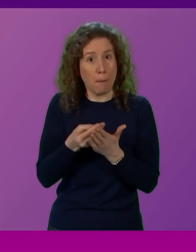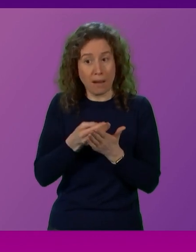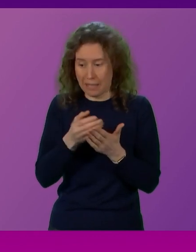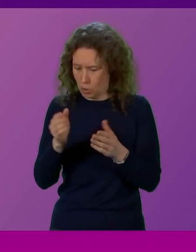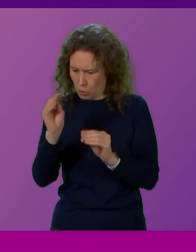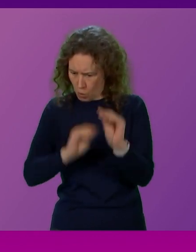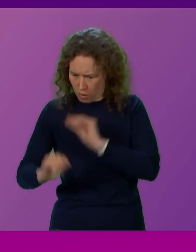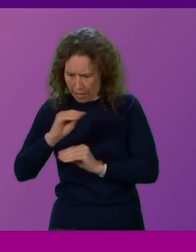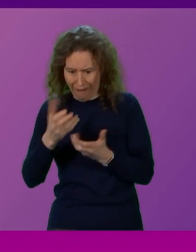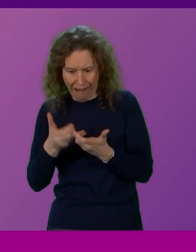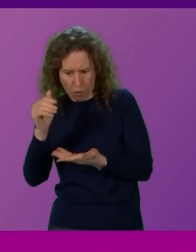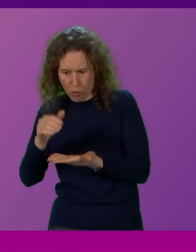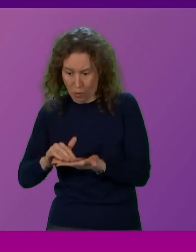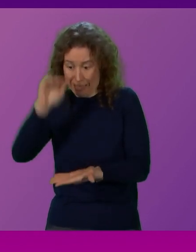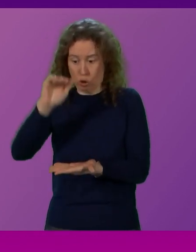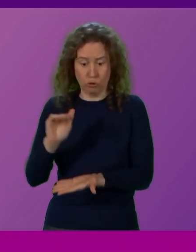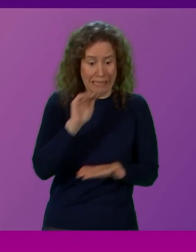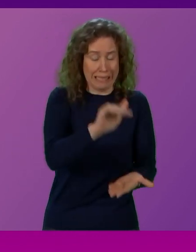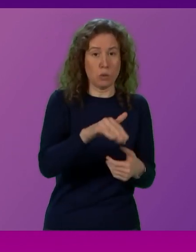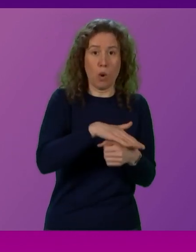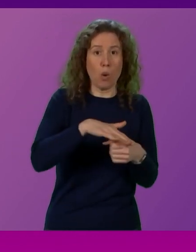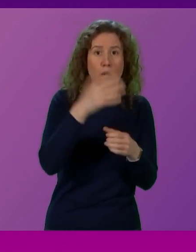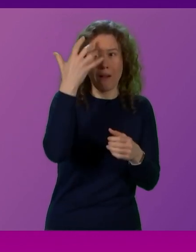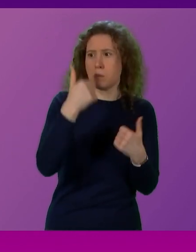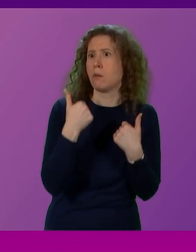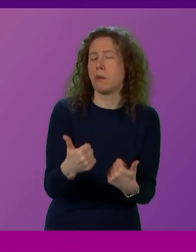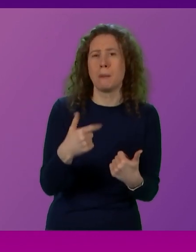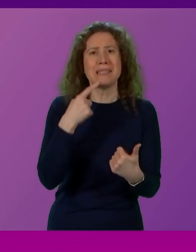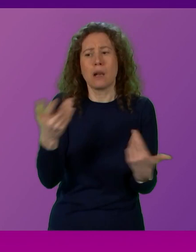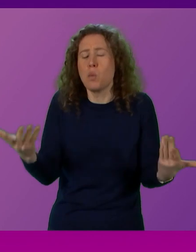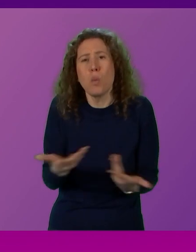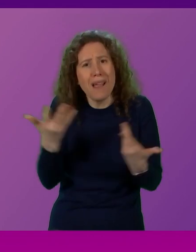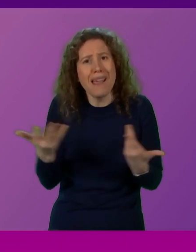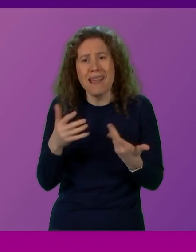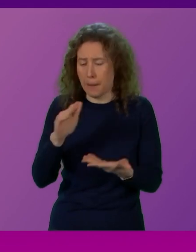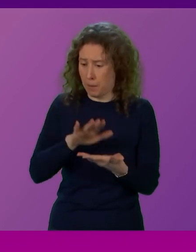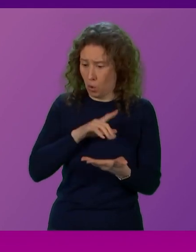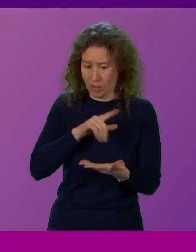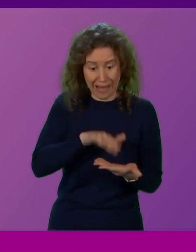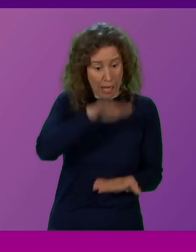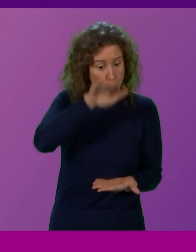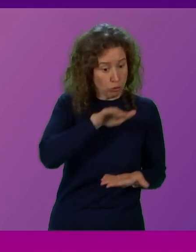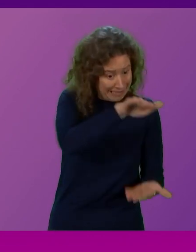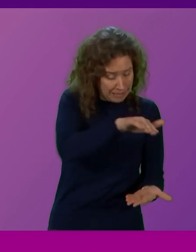government, they should by all means make that suggestion, but they should also tell us where in the budget we should take that money from.